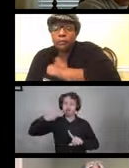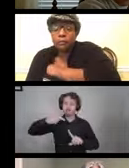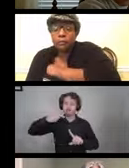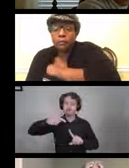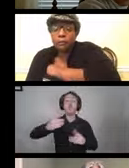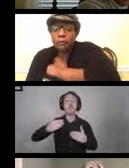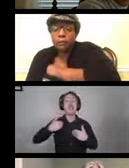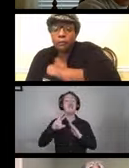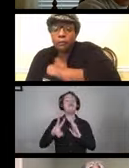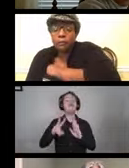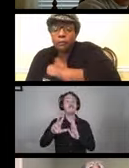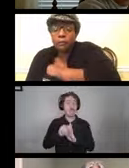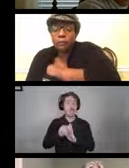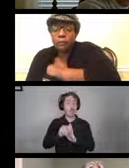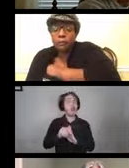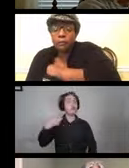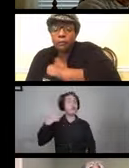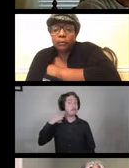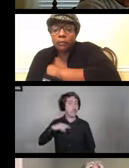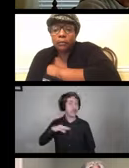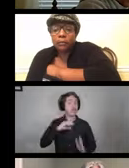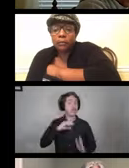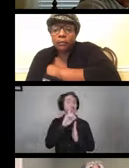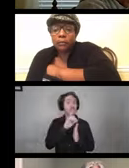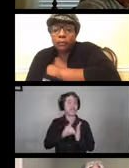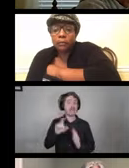So we have a video here. It's beneficialdesigns.com.